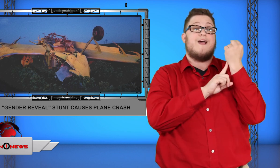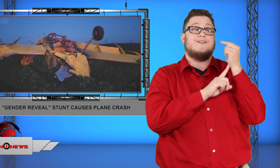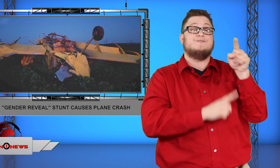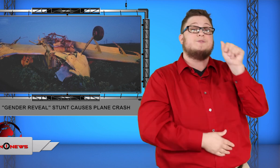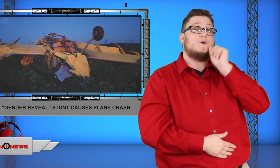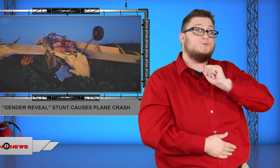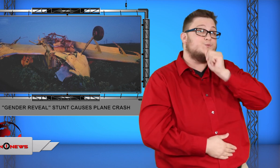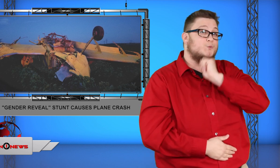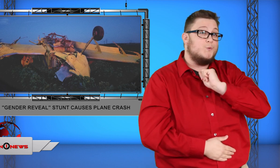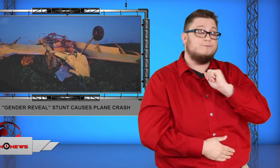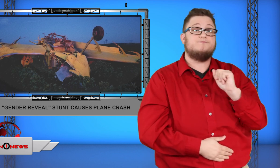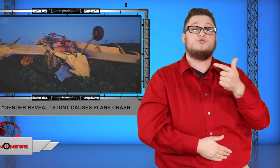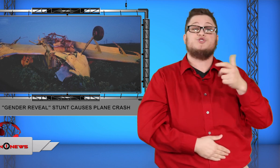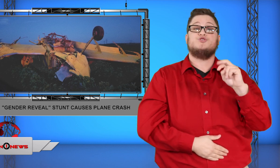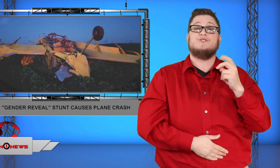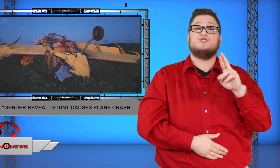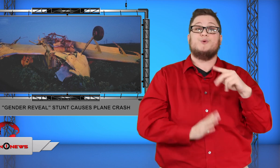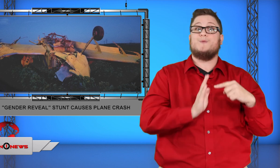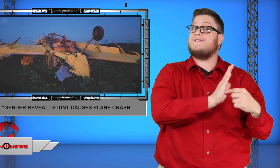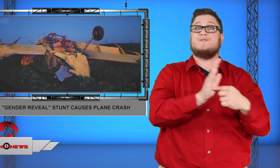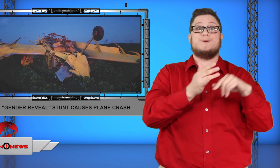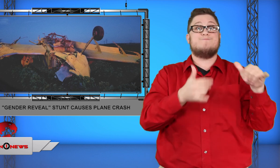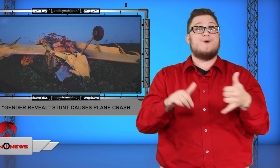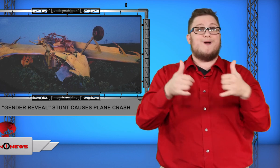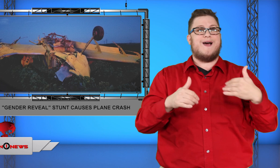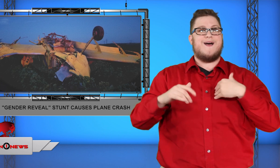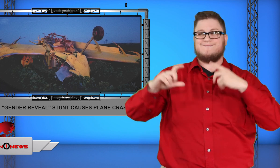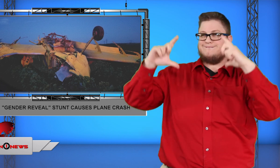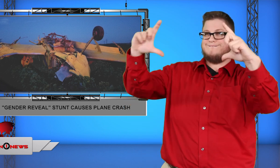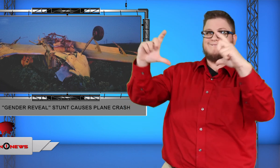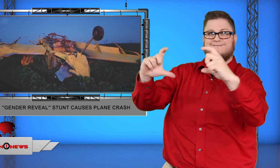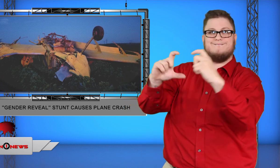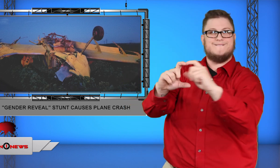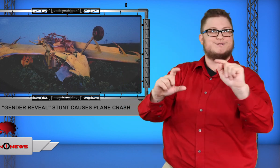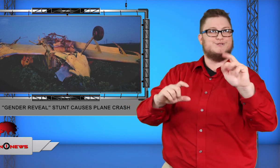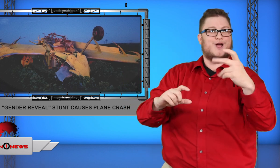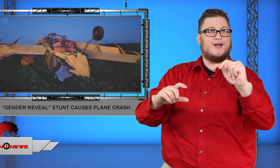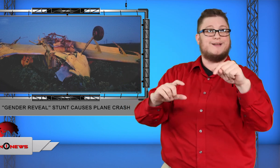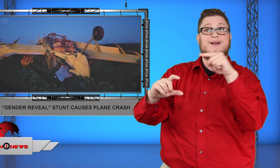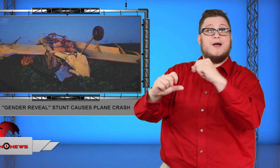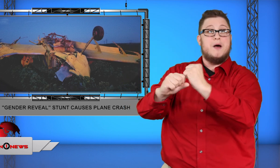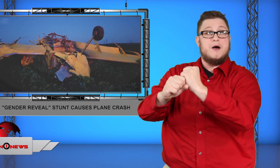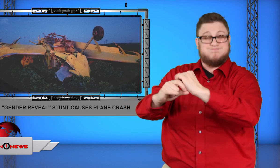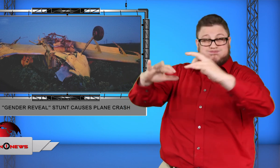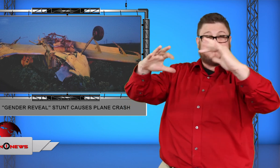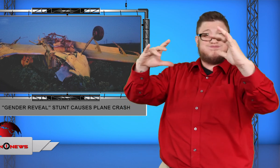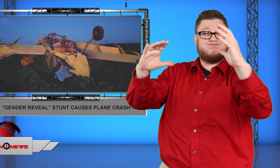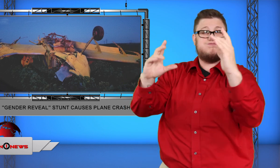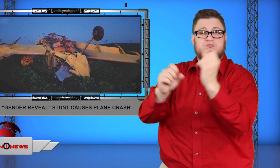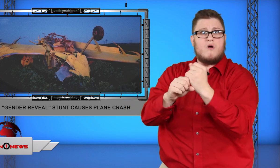And last year, an Arizona man was ordered to pay more than $8 million in restitution